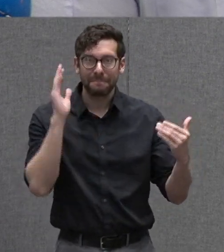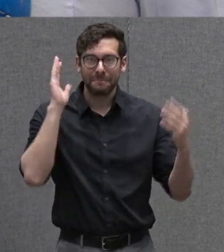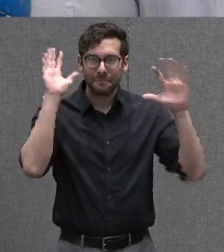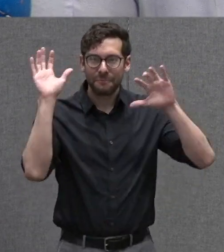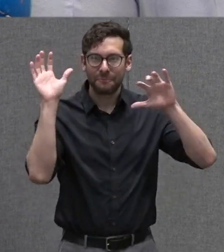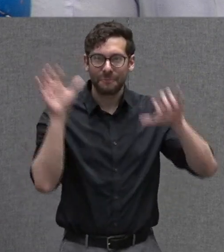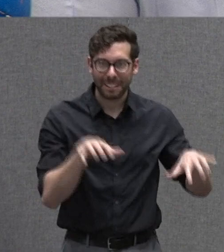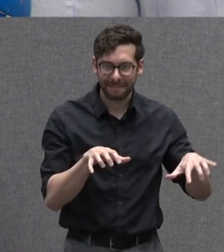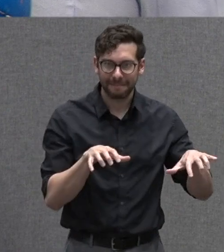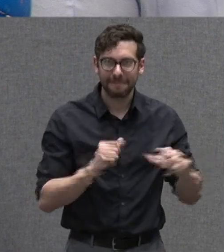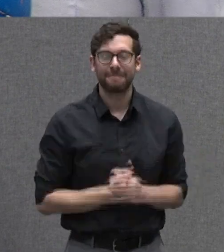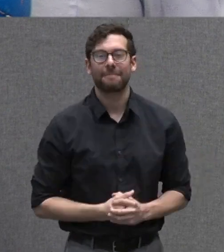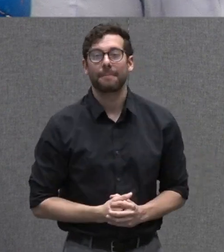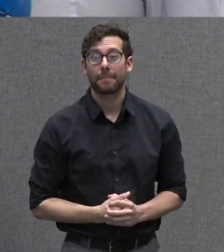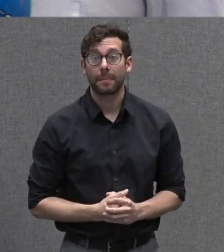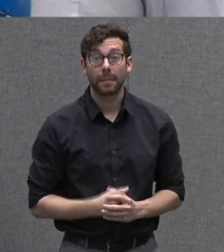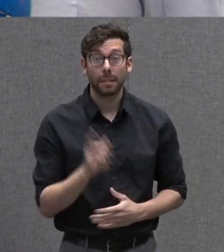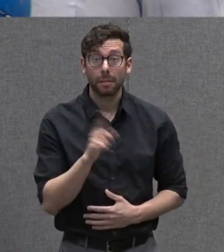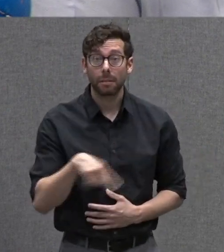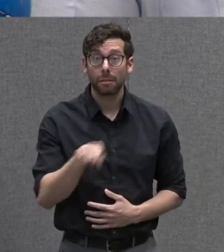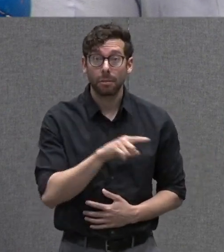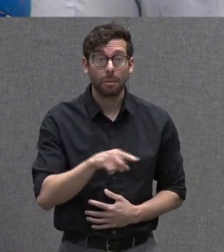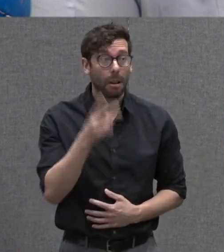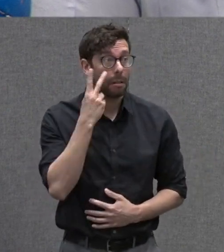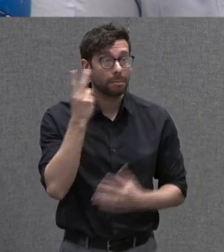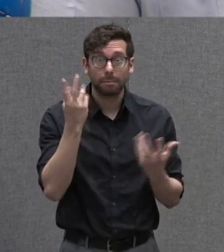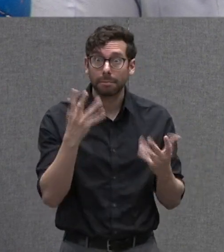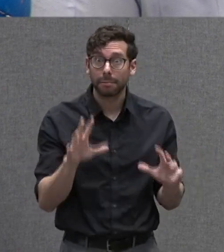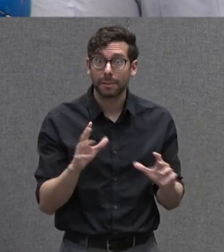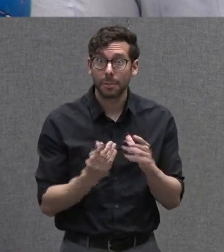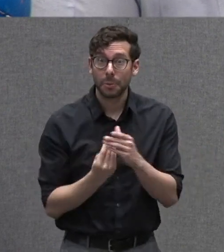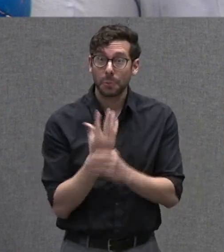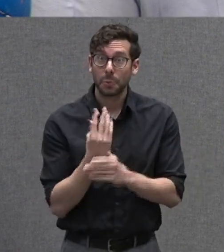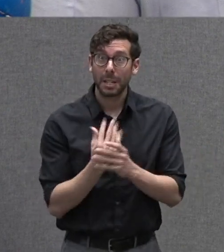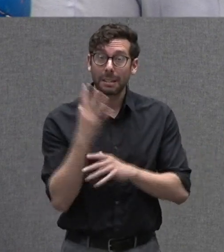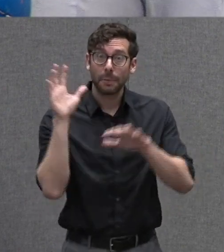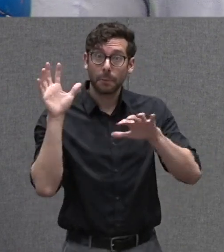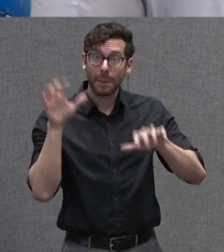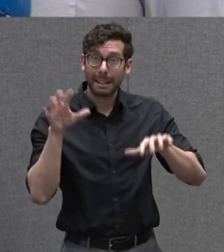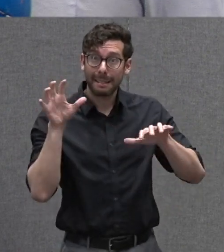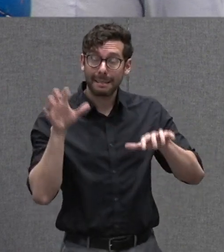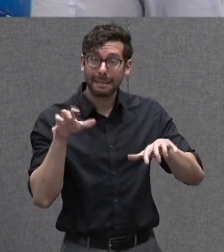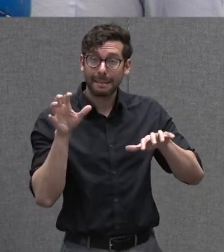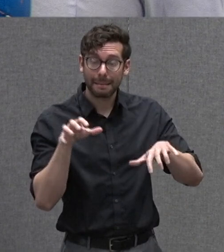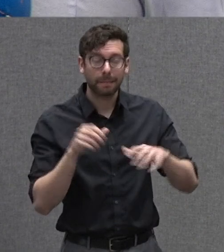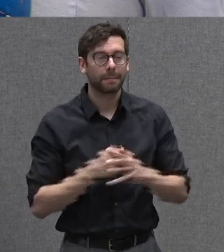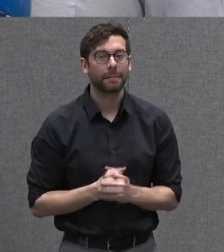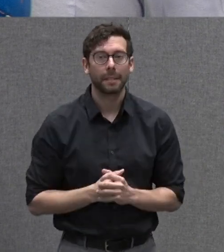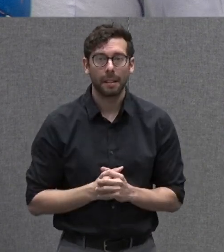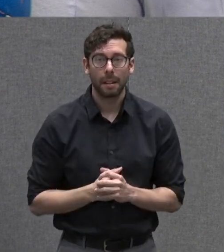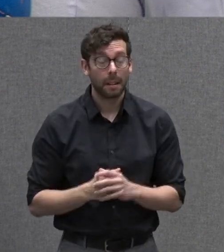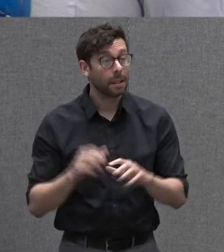Have you ever seen it rain in the spring? There's usually rain in the spring to help all the new seeds